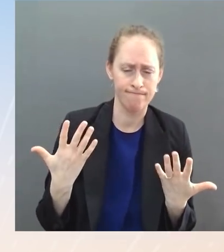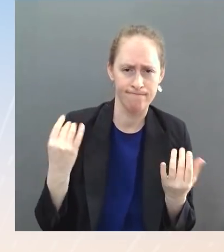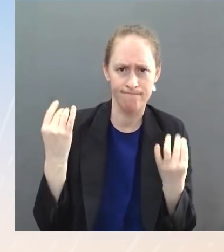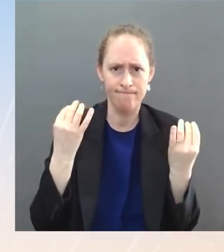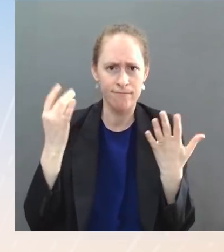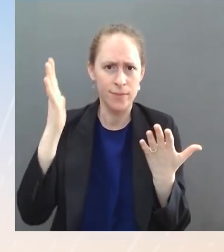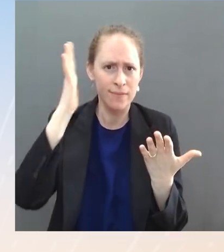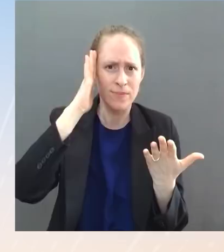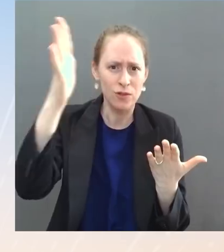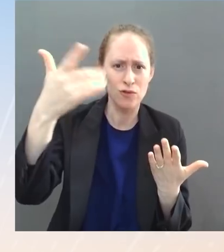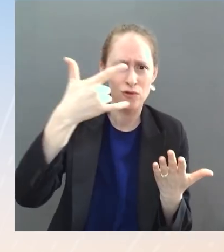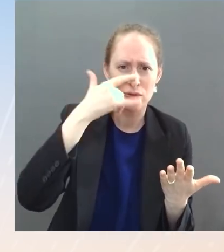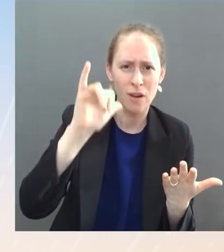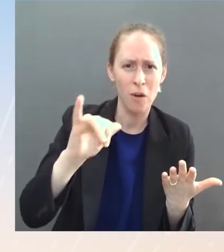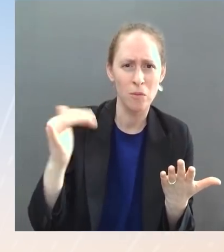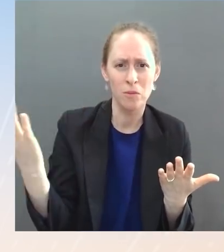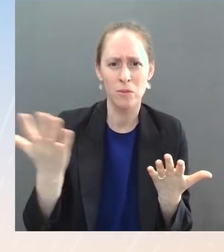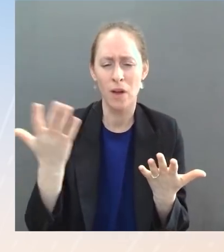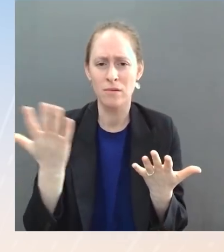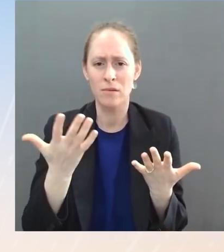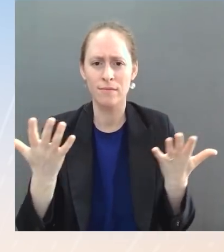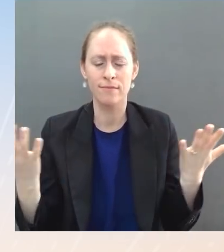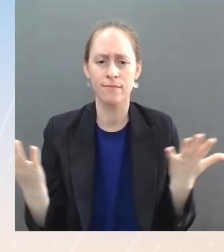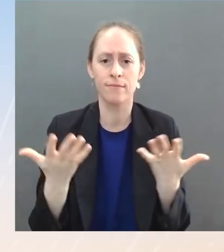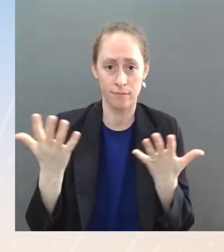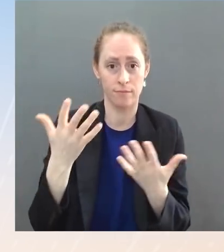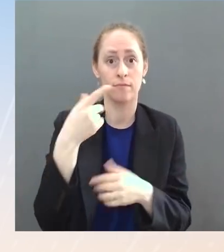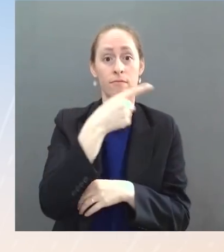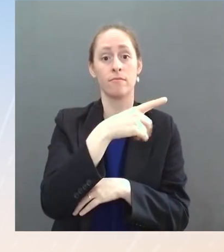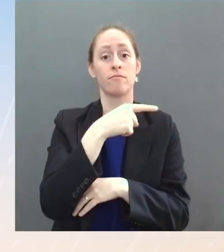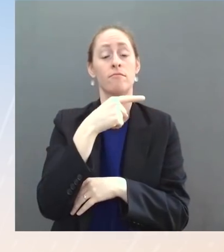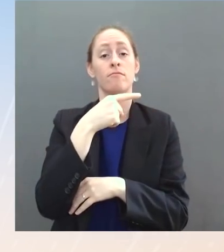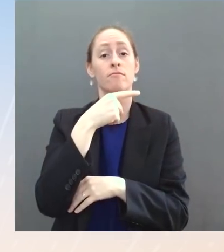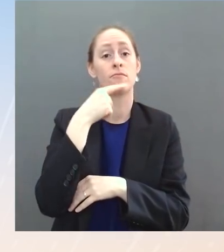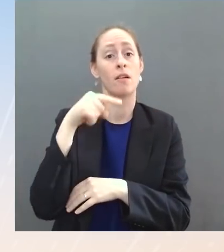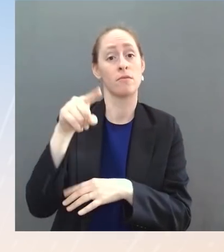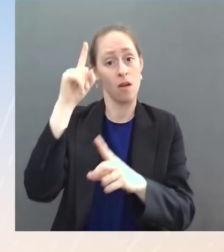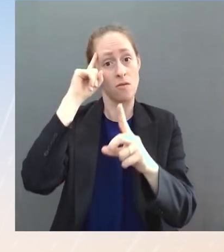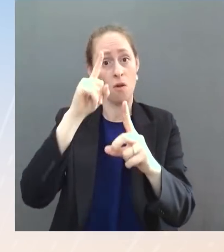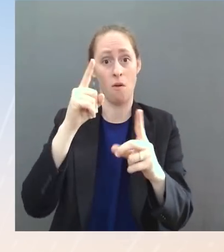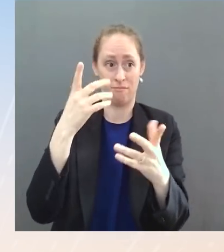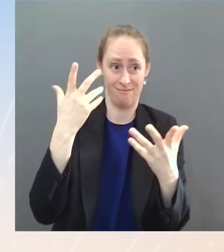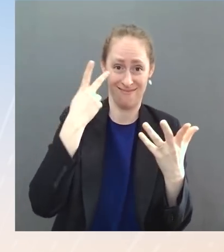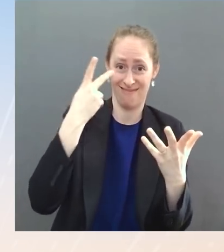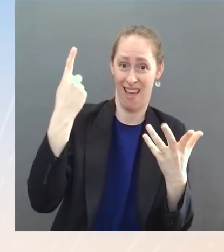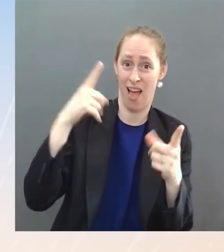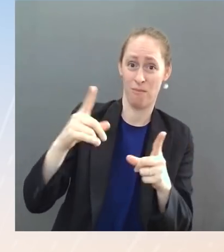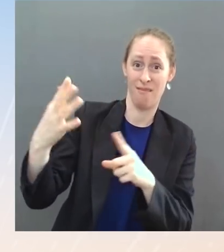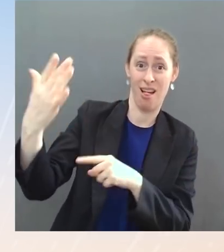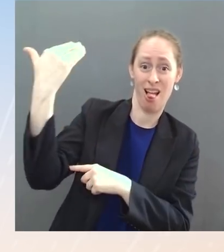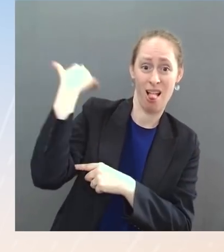When Russia started this war, its initial aims were to seize the capital of Kyiv, replace the Zelenskyy government,